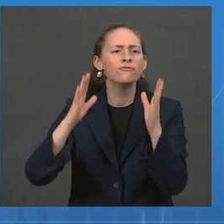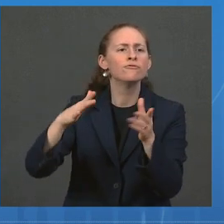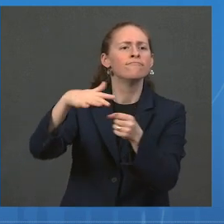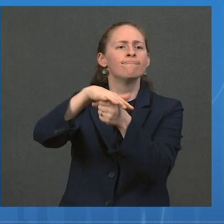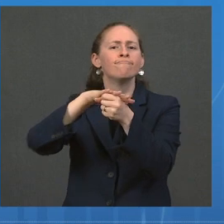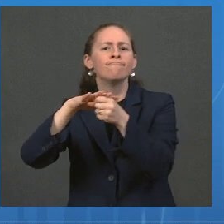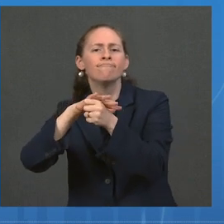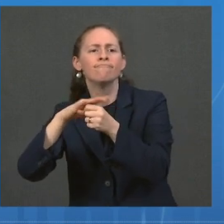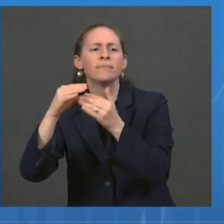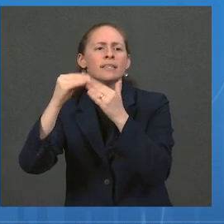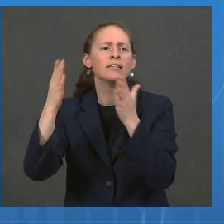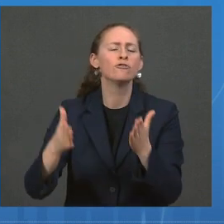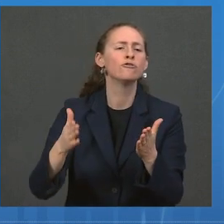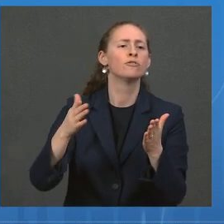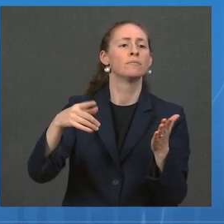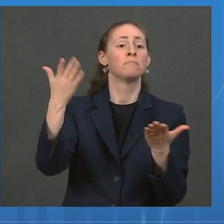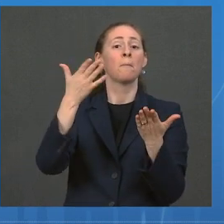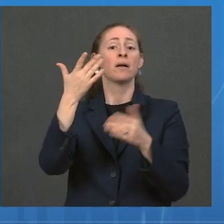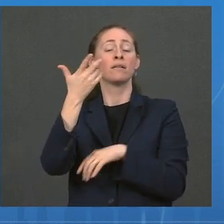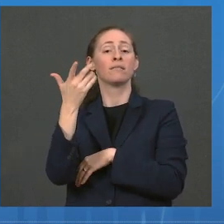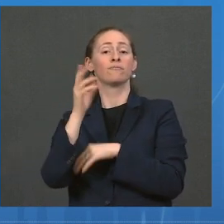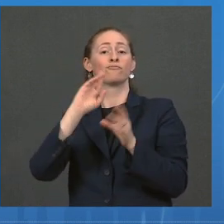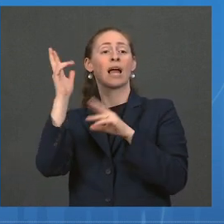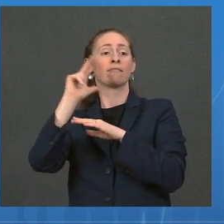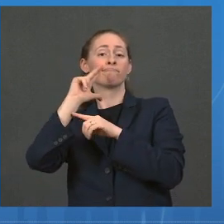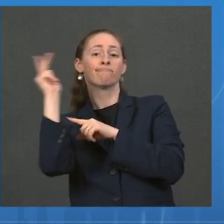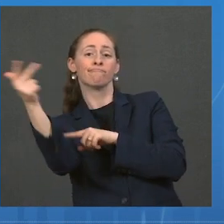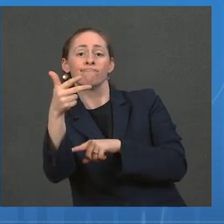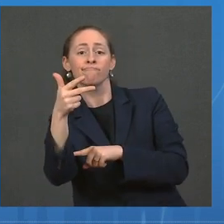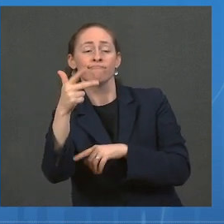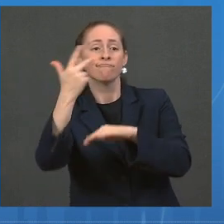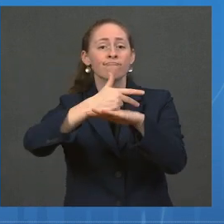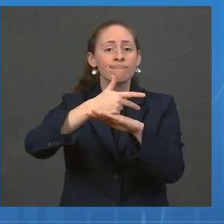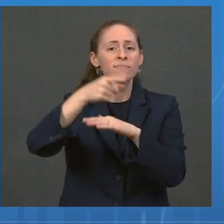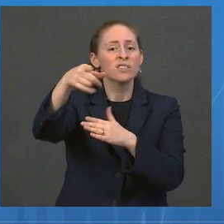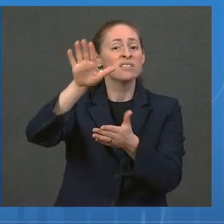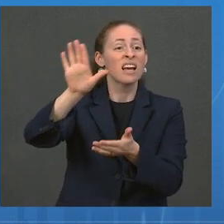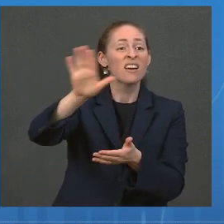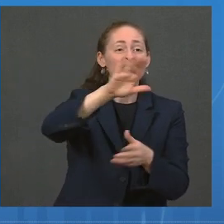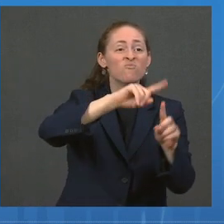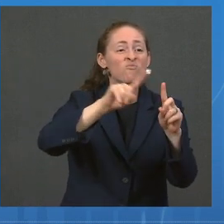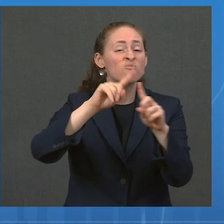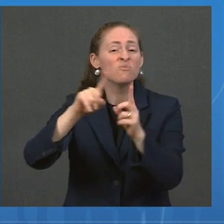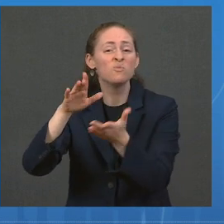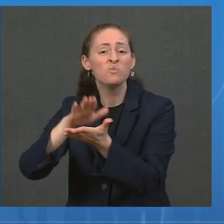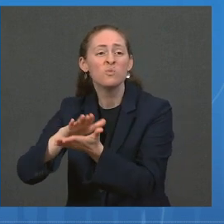including by matching pharmacies and other vaccine providers with school districts to set up on-site clinics.